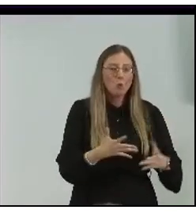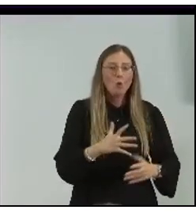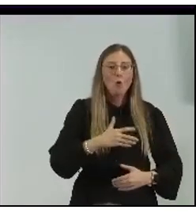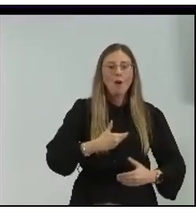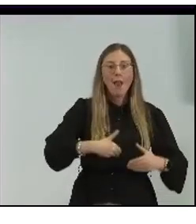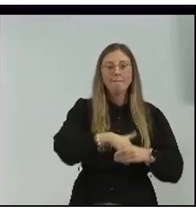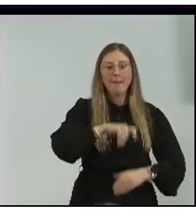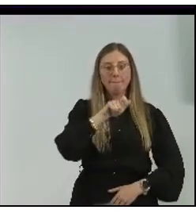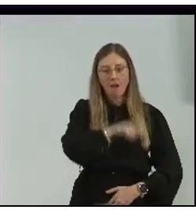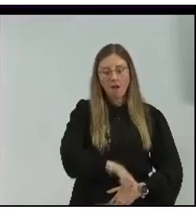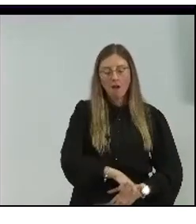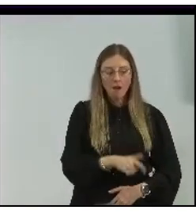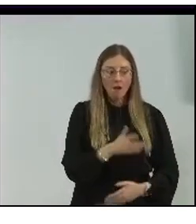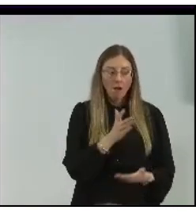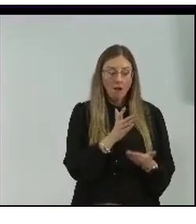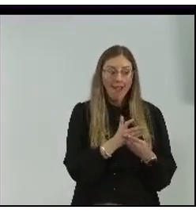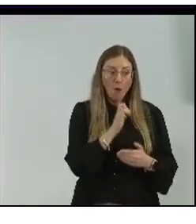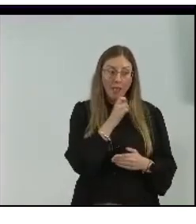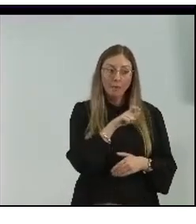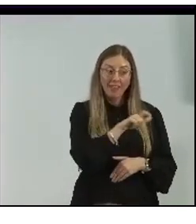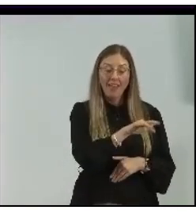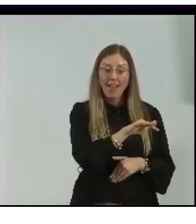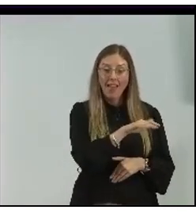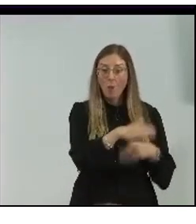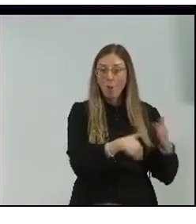And so it's going to be around. And so I think we've got to got to deal with